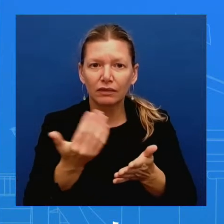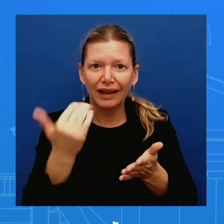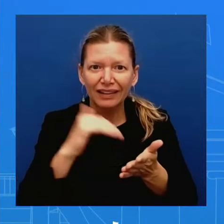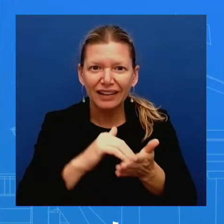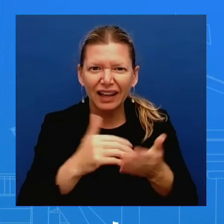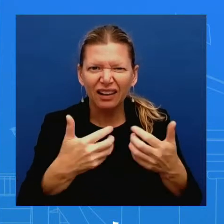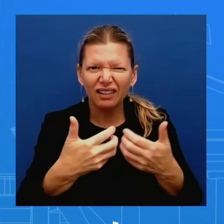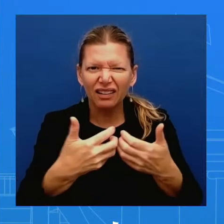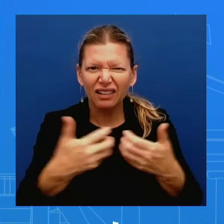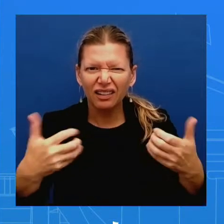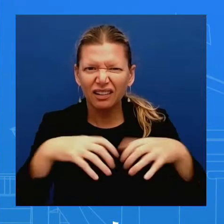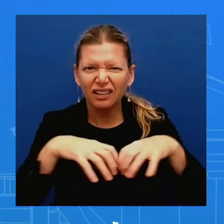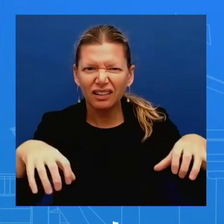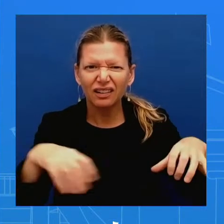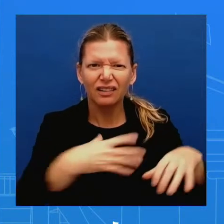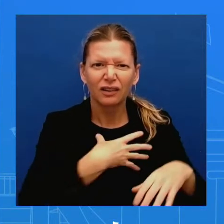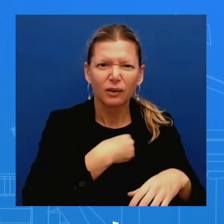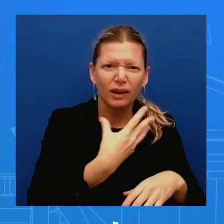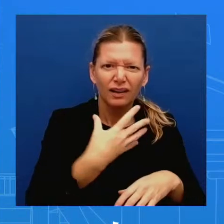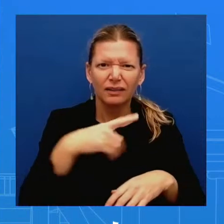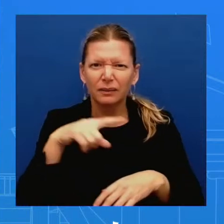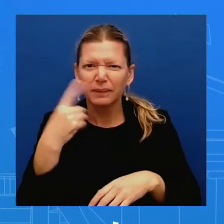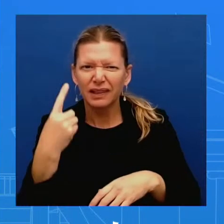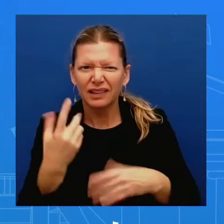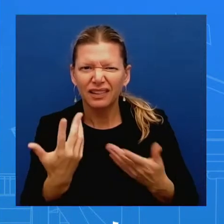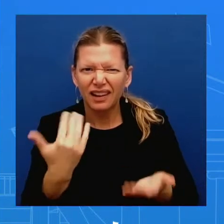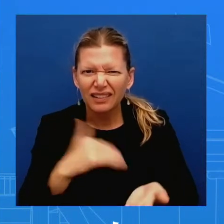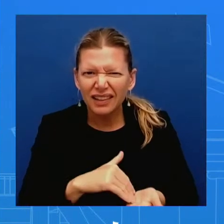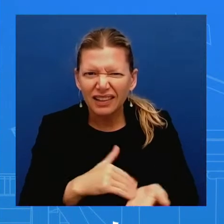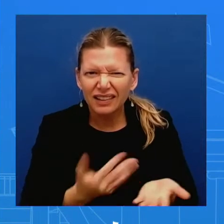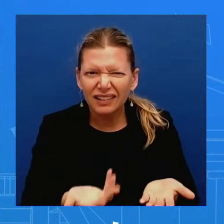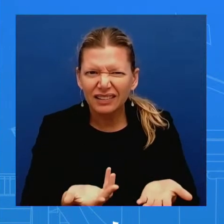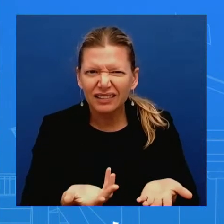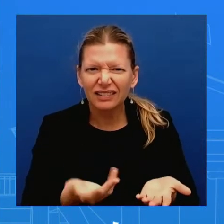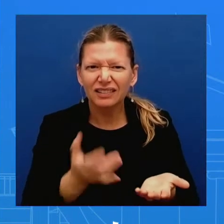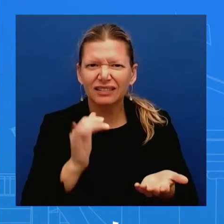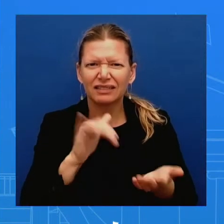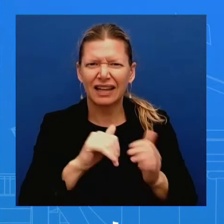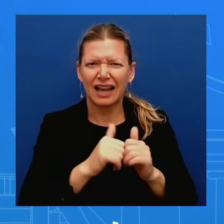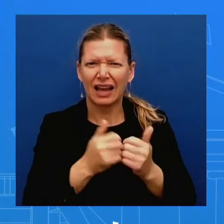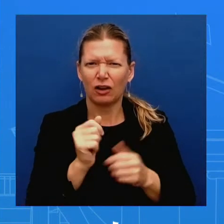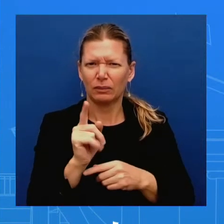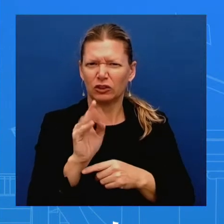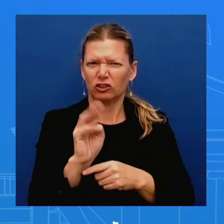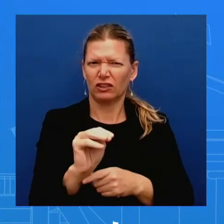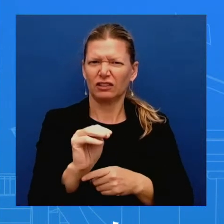what could we see from the administration to reverse that? Because there's been a reversal in some -- in many areas.